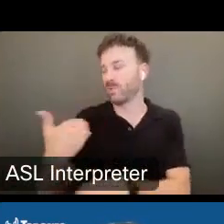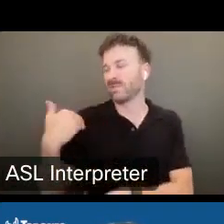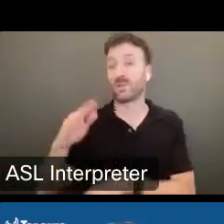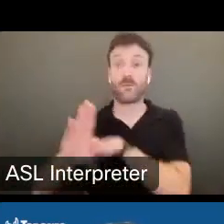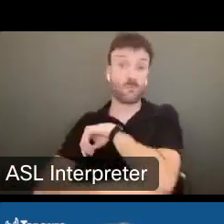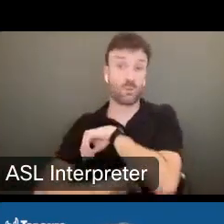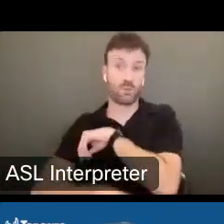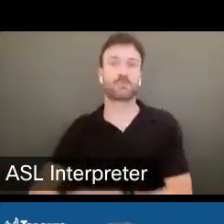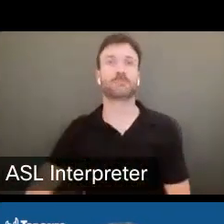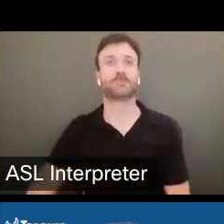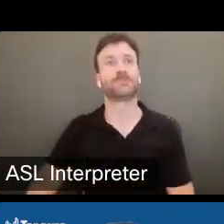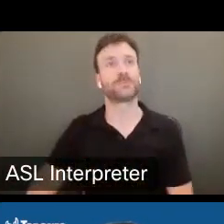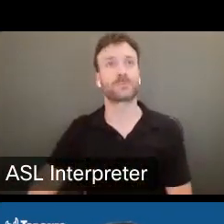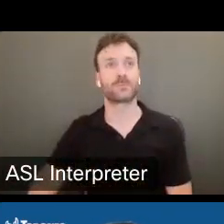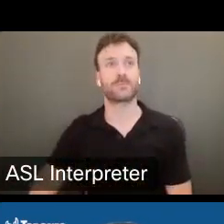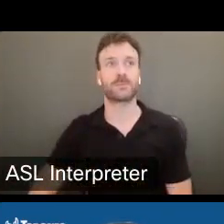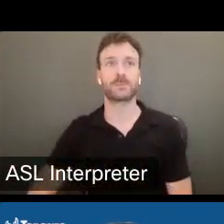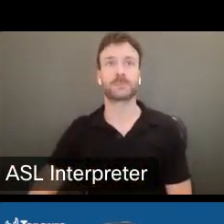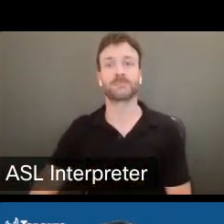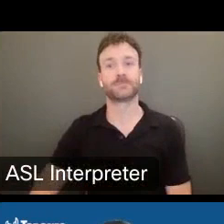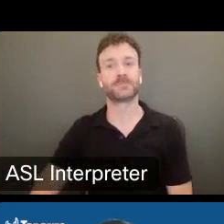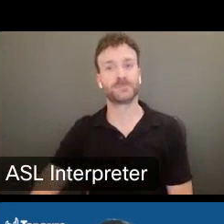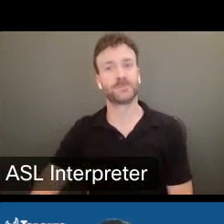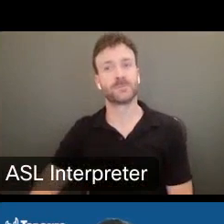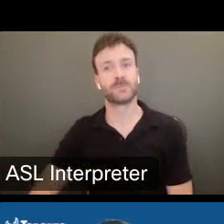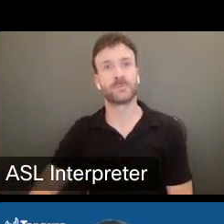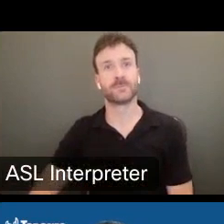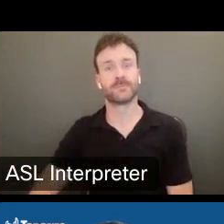And then following that later, I was going to say this month, I guess we're almost into